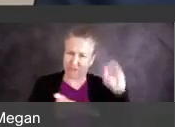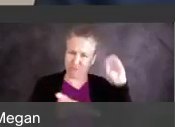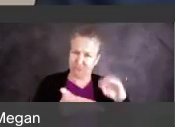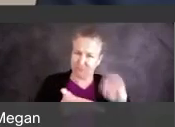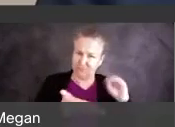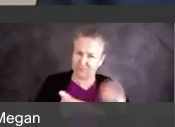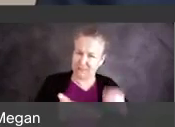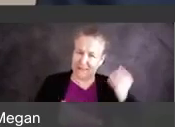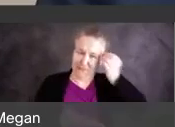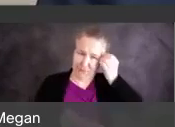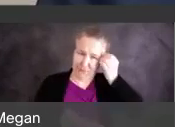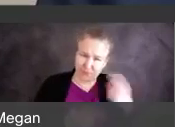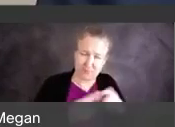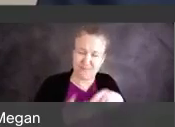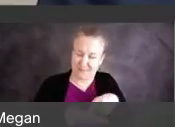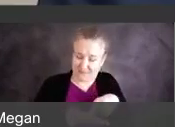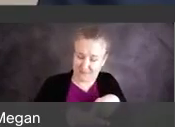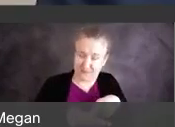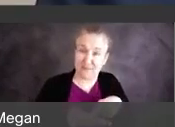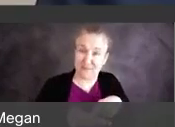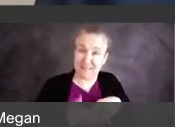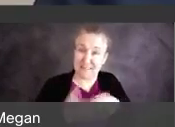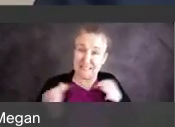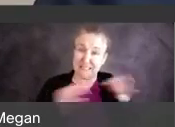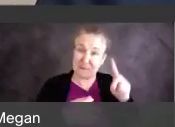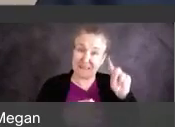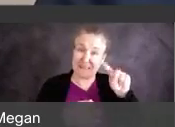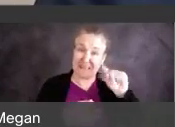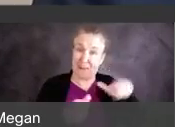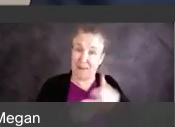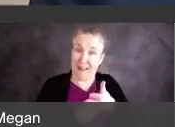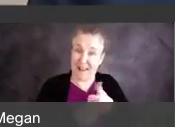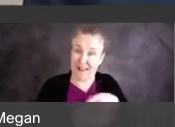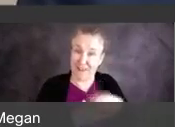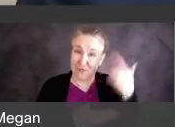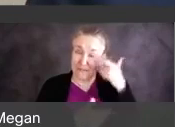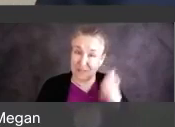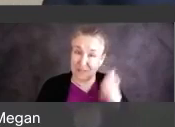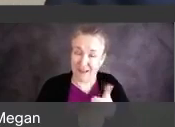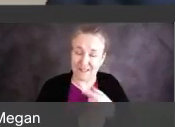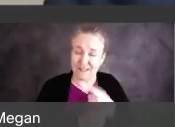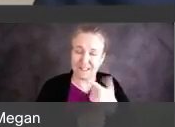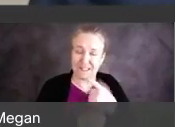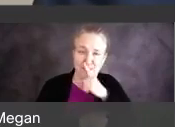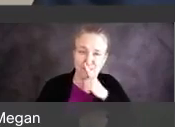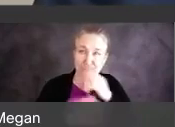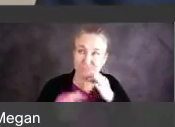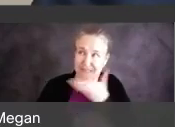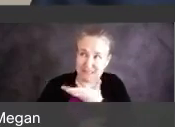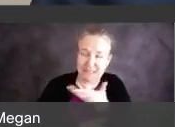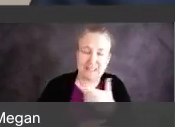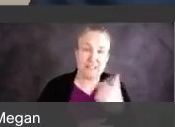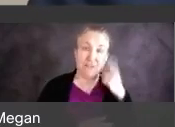give us any of the data behind the graph so I personally found it difficult to interpret